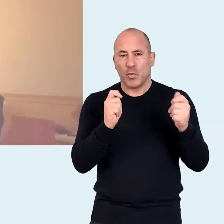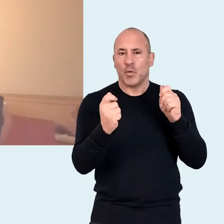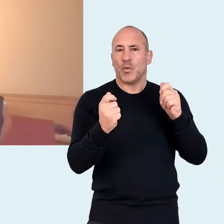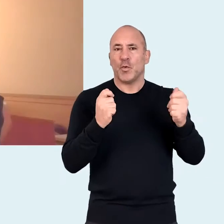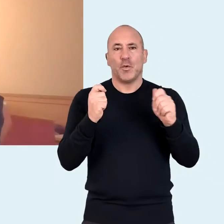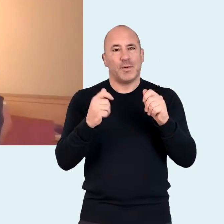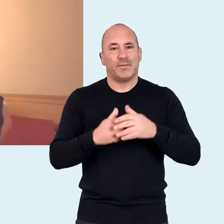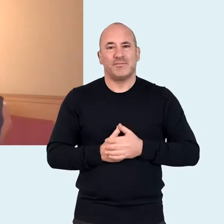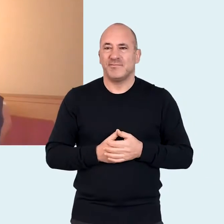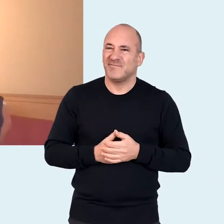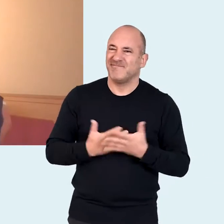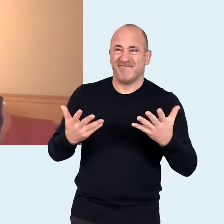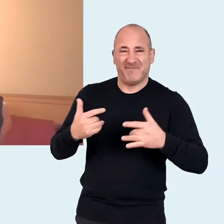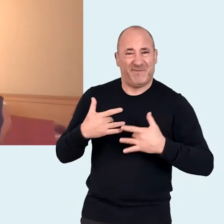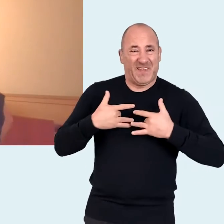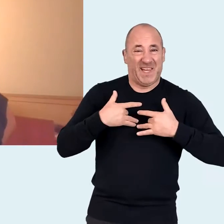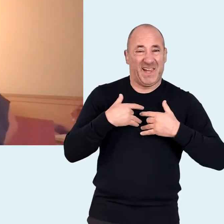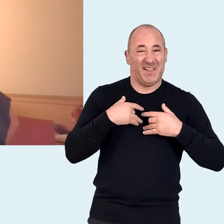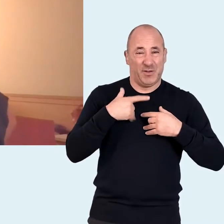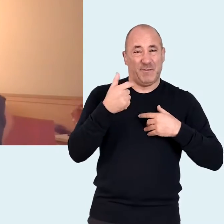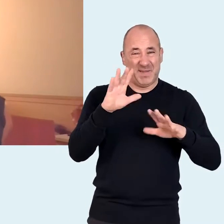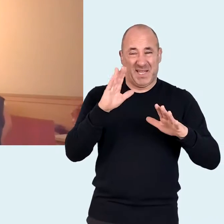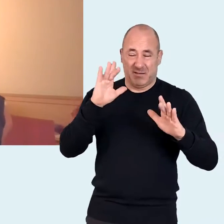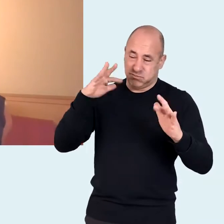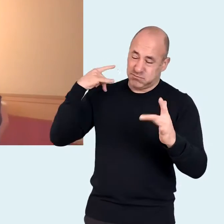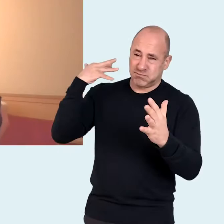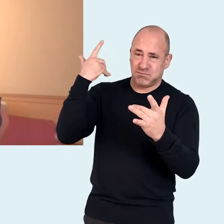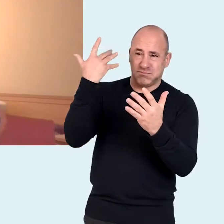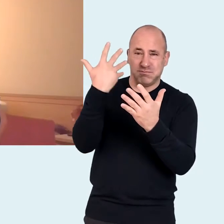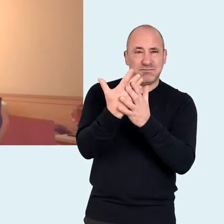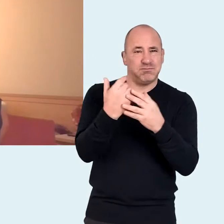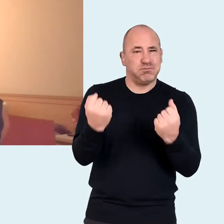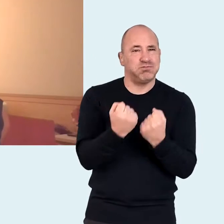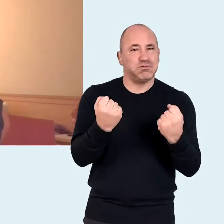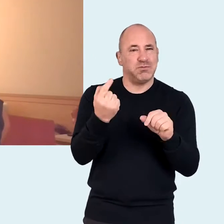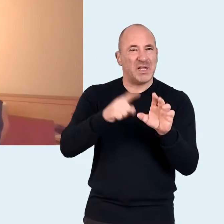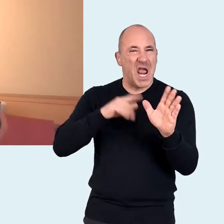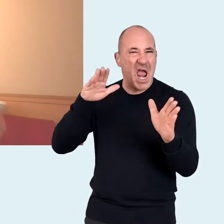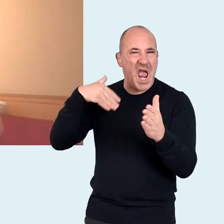I think what it is, is that arsenal of stuff that you've built up over the years, if you've